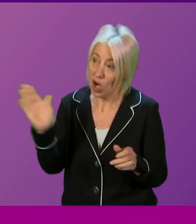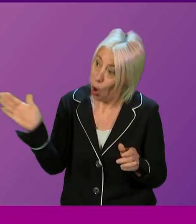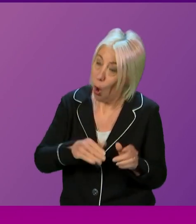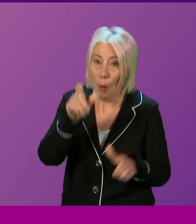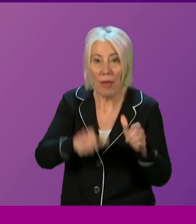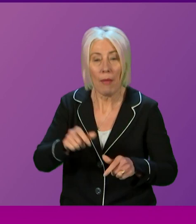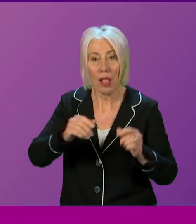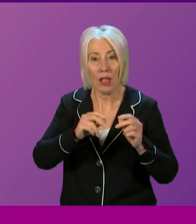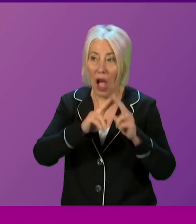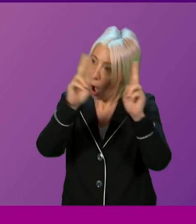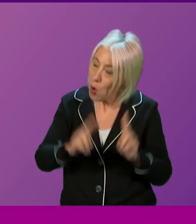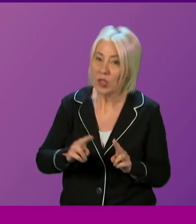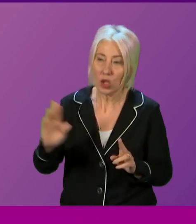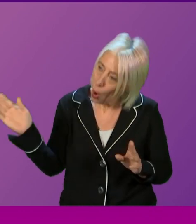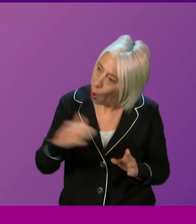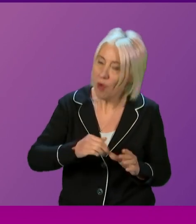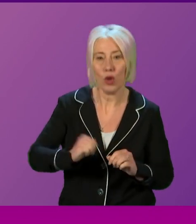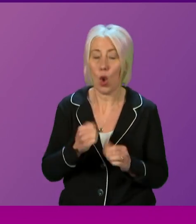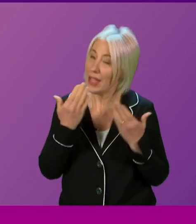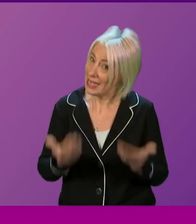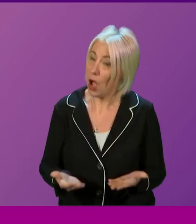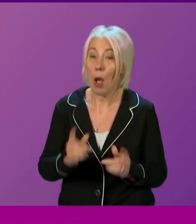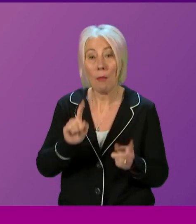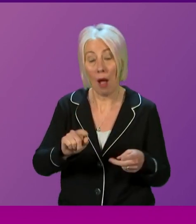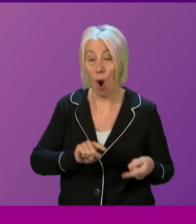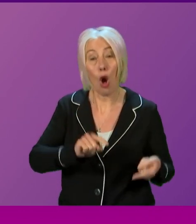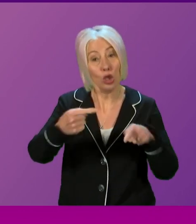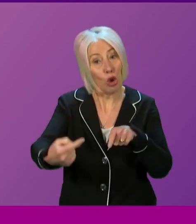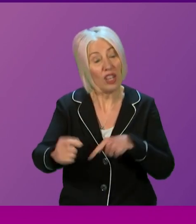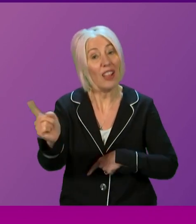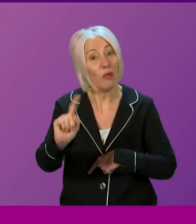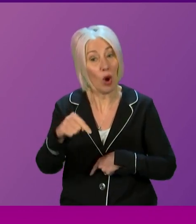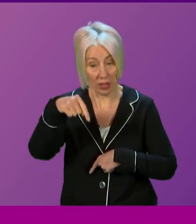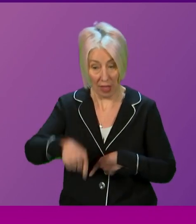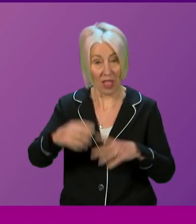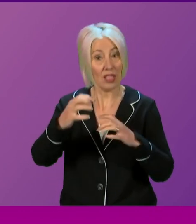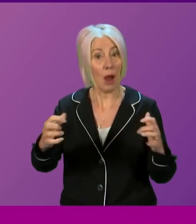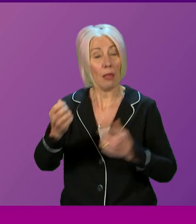across Scotland right now. There is an alternative to that, and it is to make this Parliament responsible for the